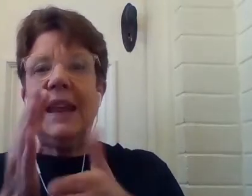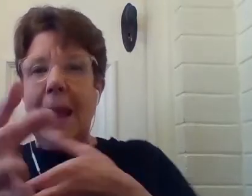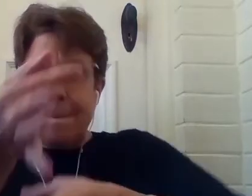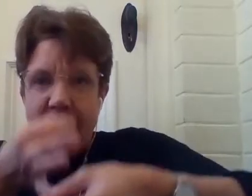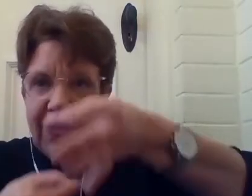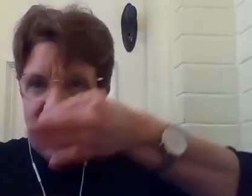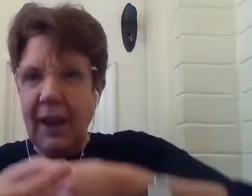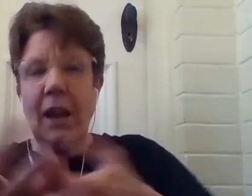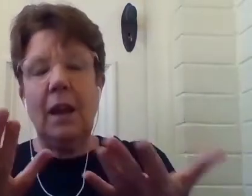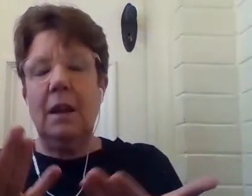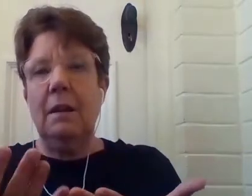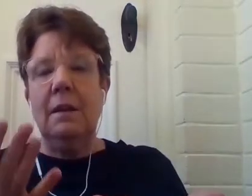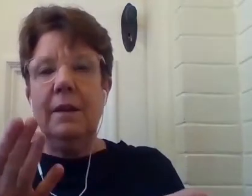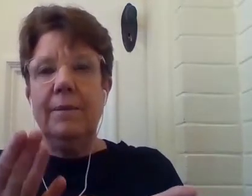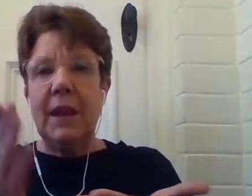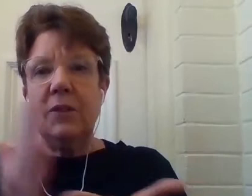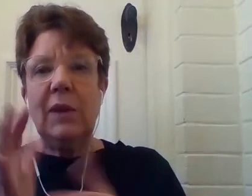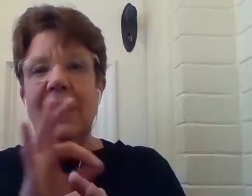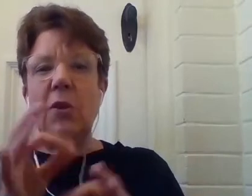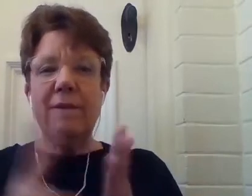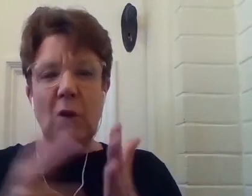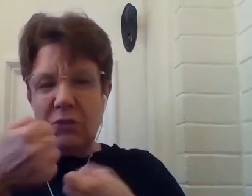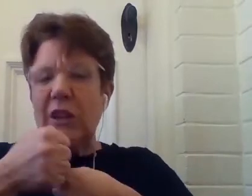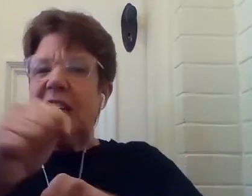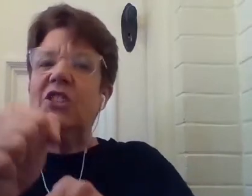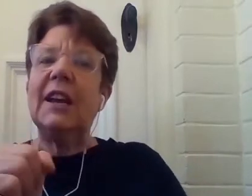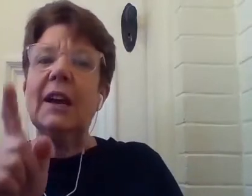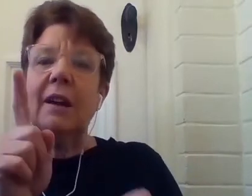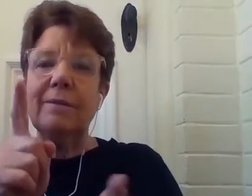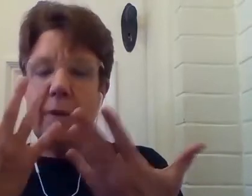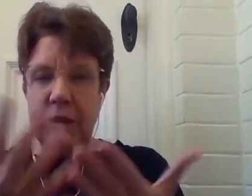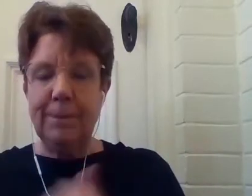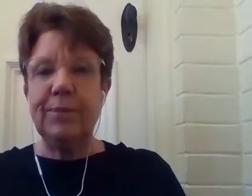means, it's not particularly strategic. If contributing to that